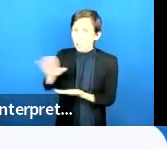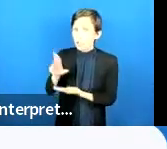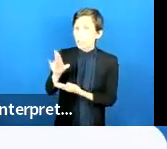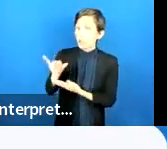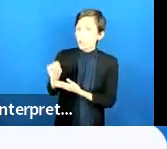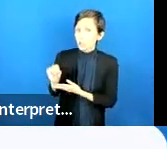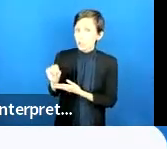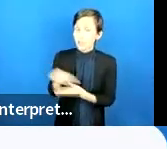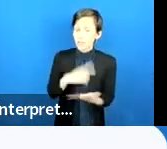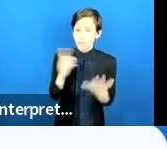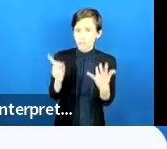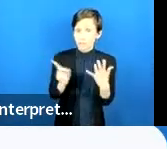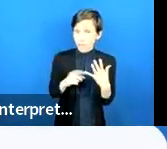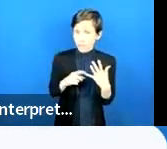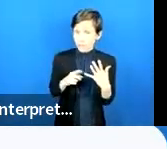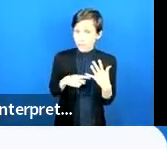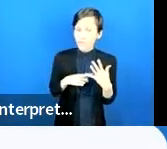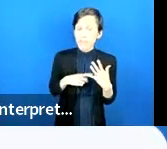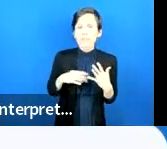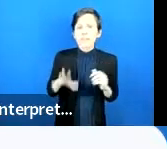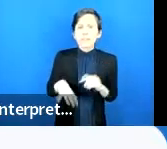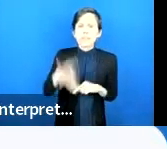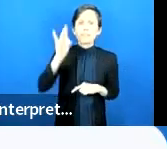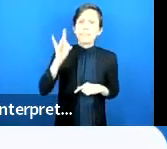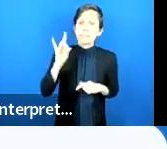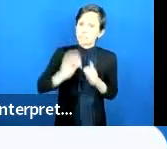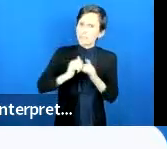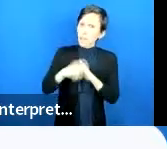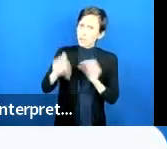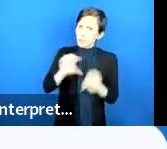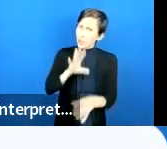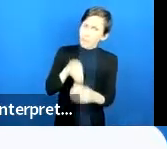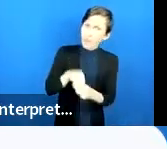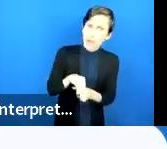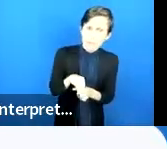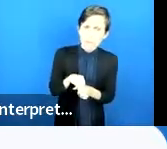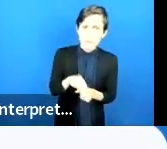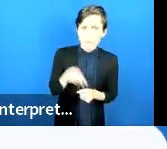And five, discover how you can be involved. You can do all of this